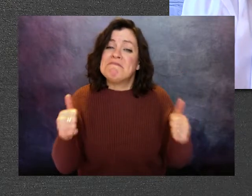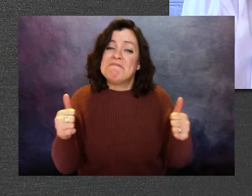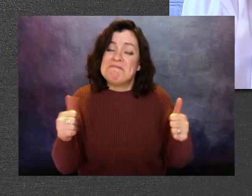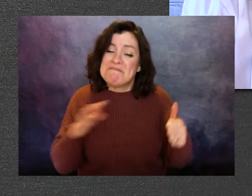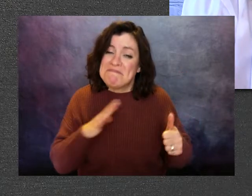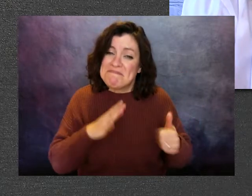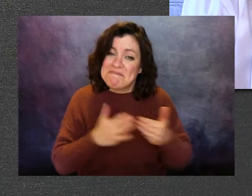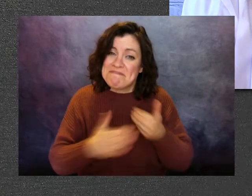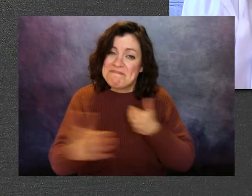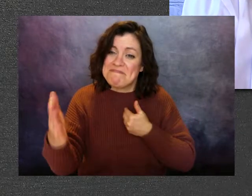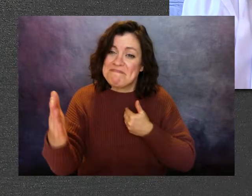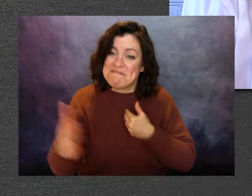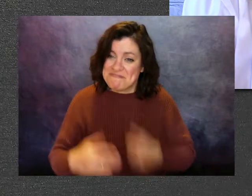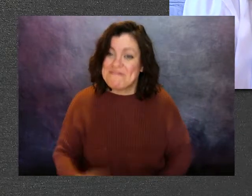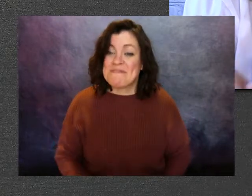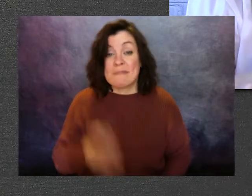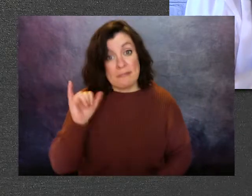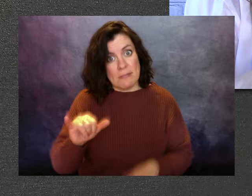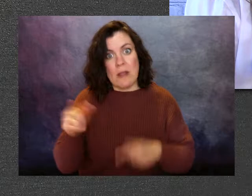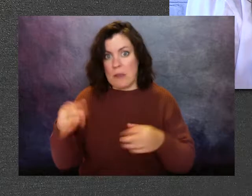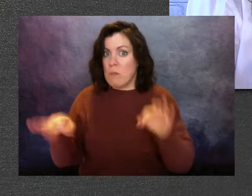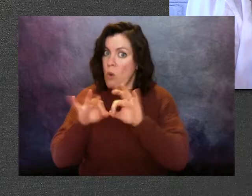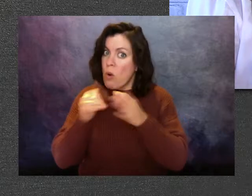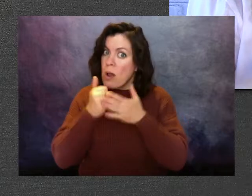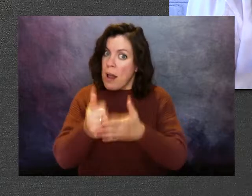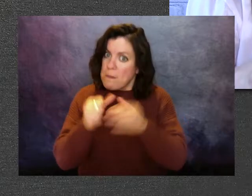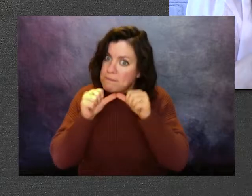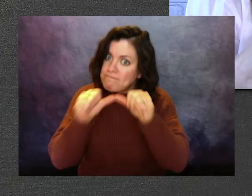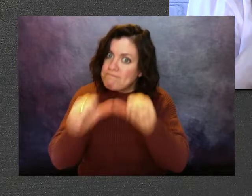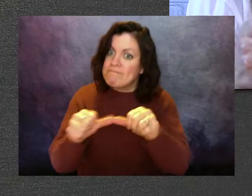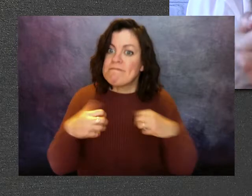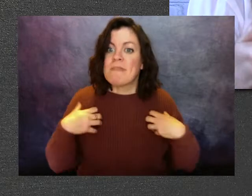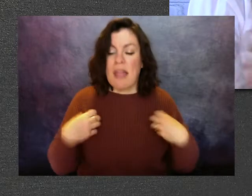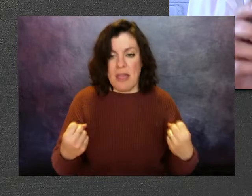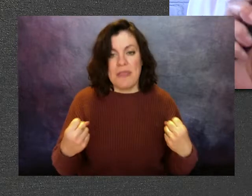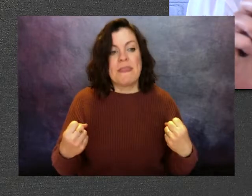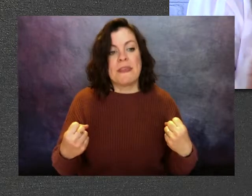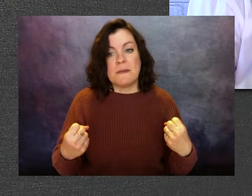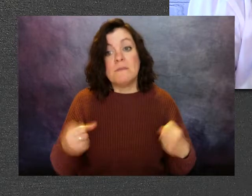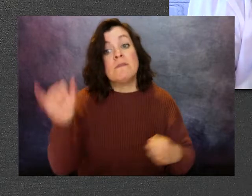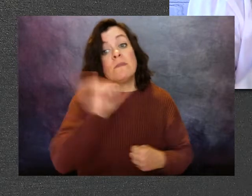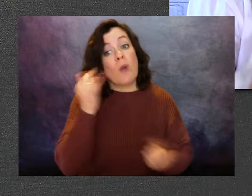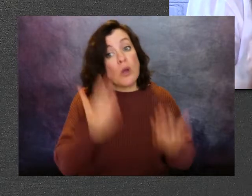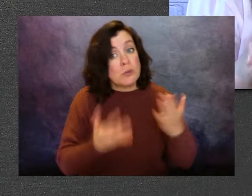Yeah, and it helps to keep you healthy. Another thing a that a vet might use is sometimes they might use a special brush